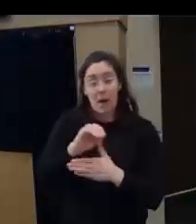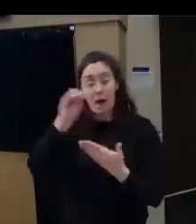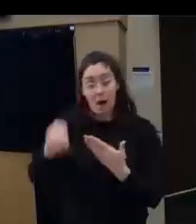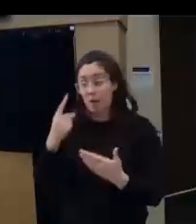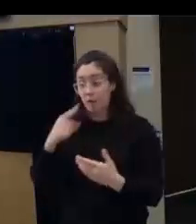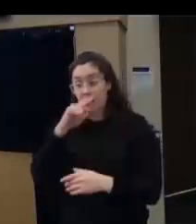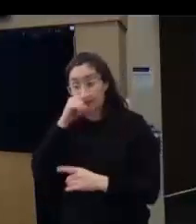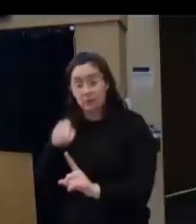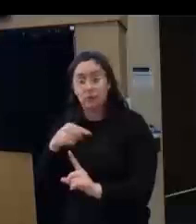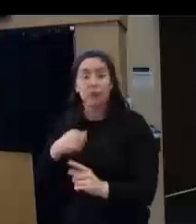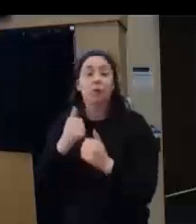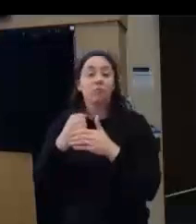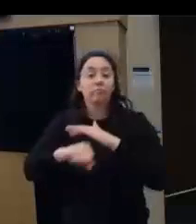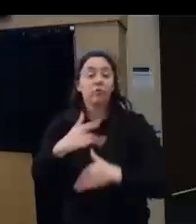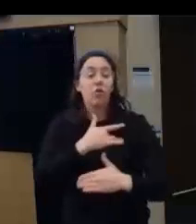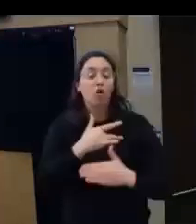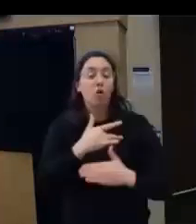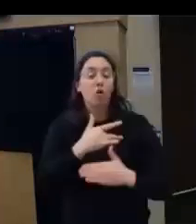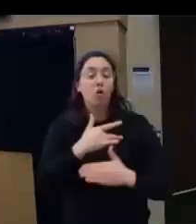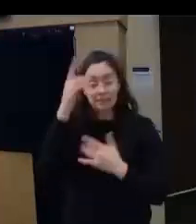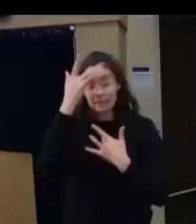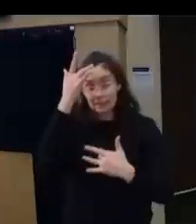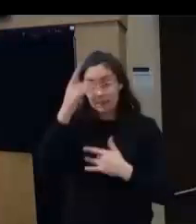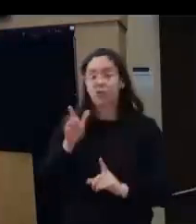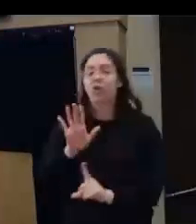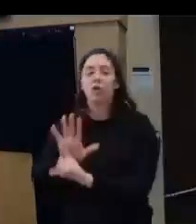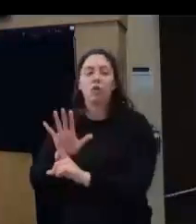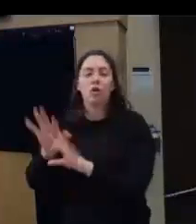born with congenital heart disease is family socioeconomic status because it's whether or